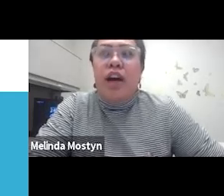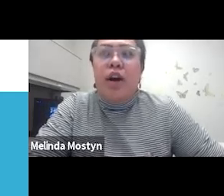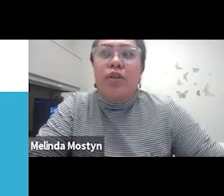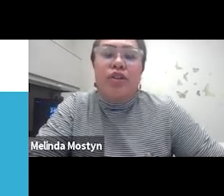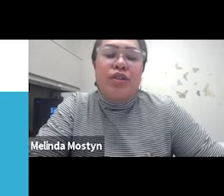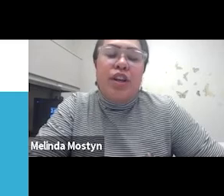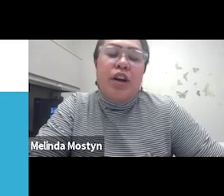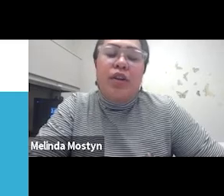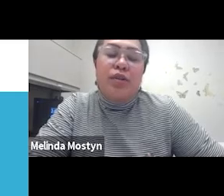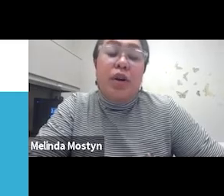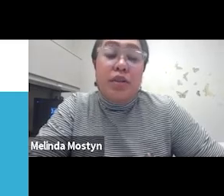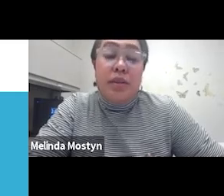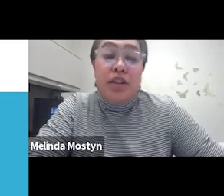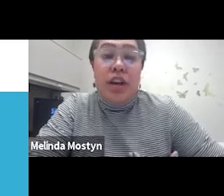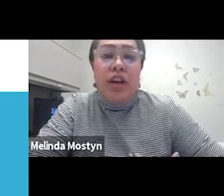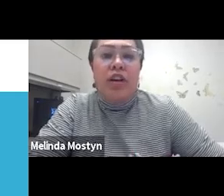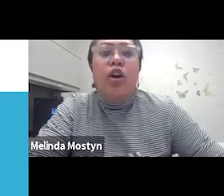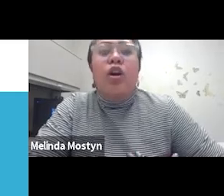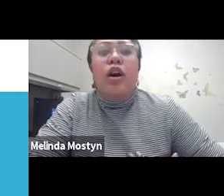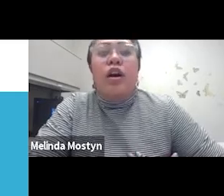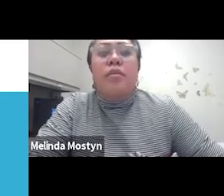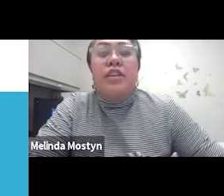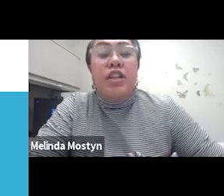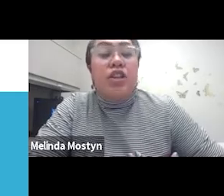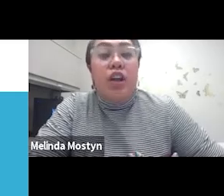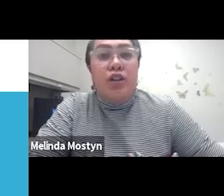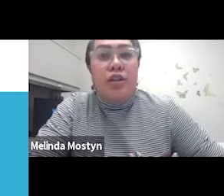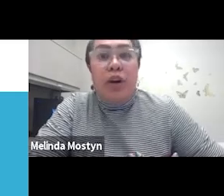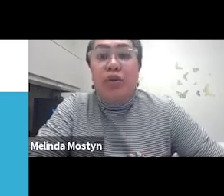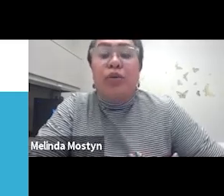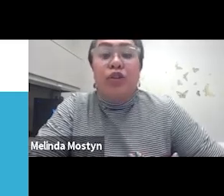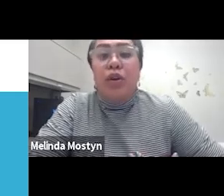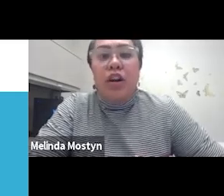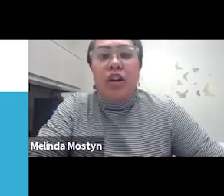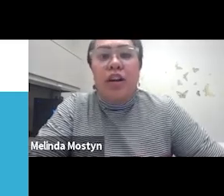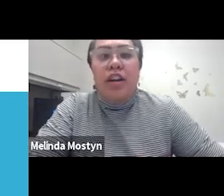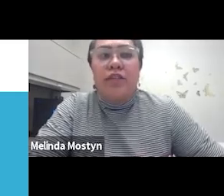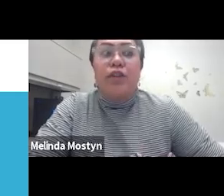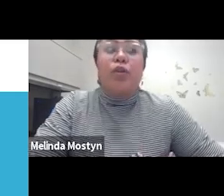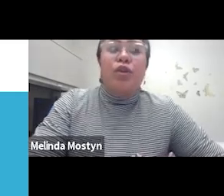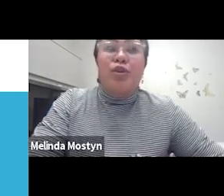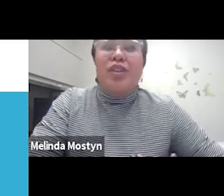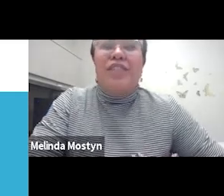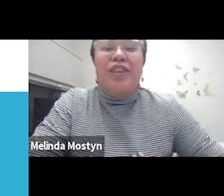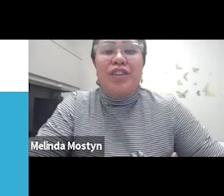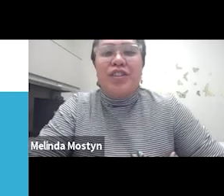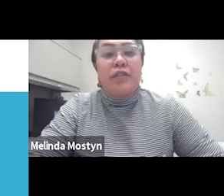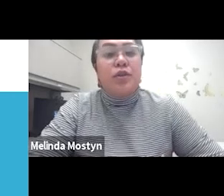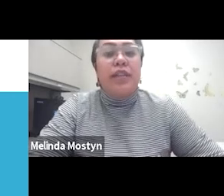How could you possibly share and teach others about who you are if you don't know that for yourself?